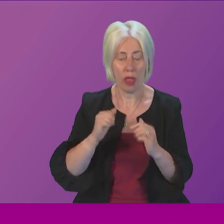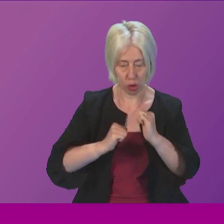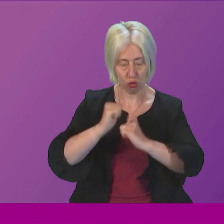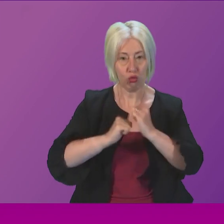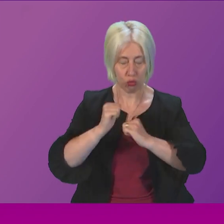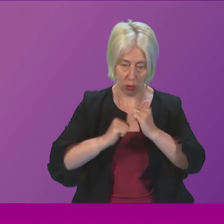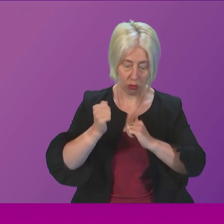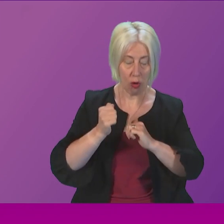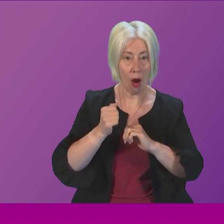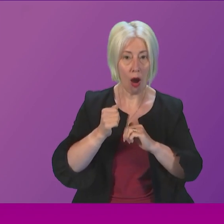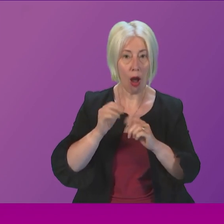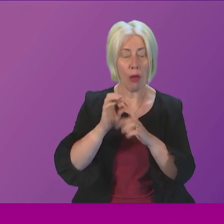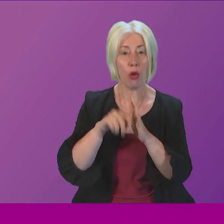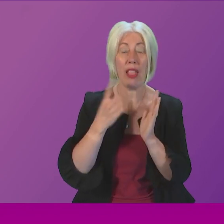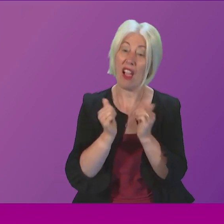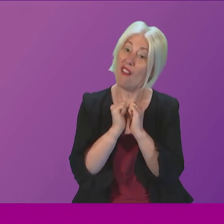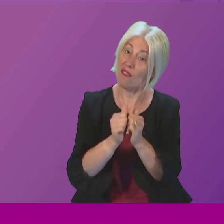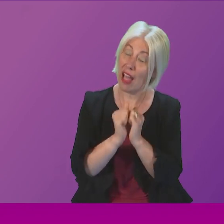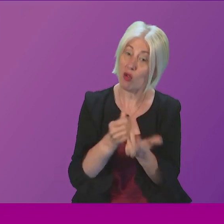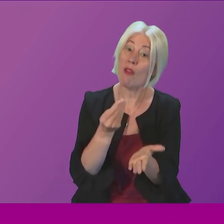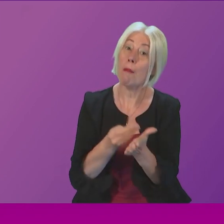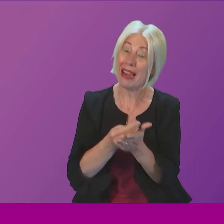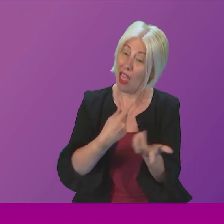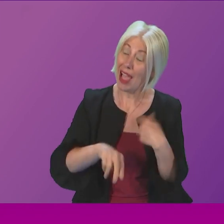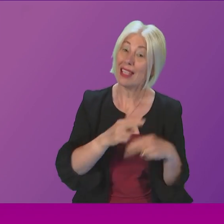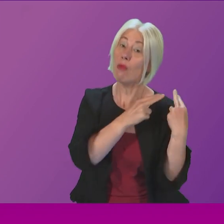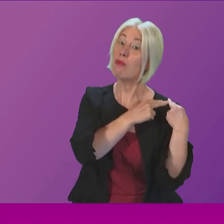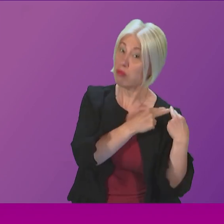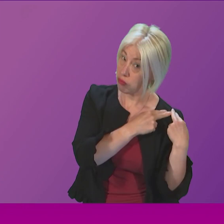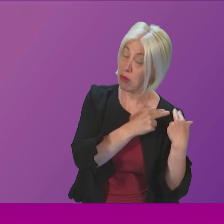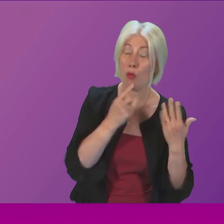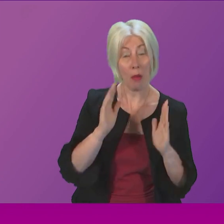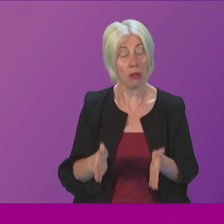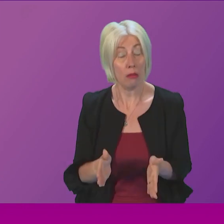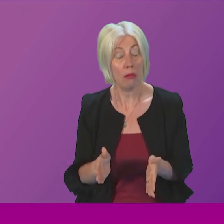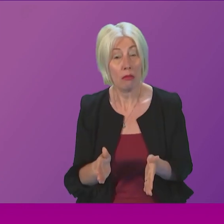that we adhere to the obligation to provide value for money.